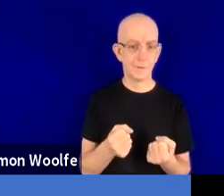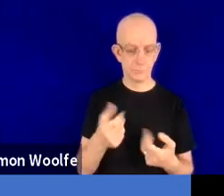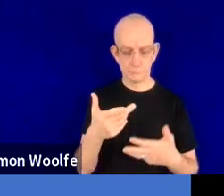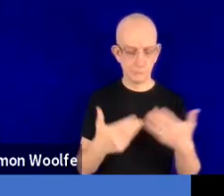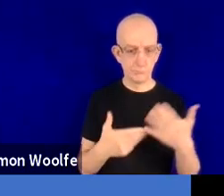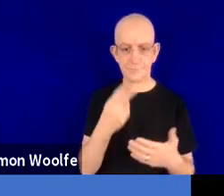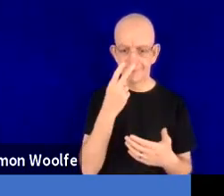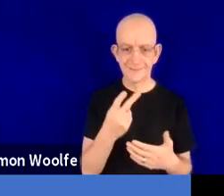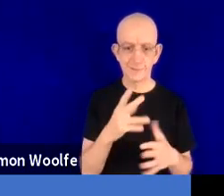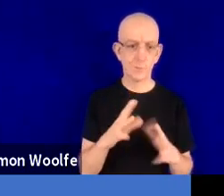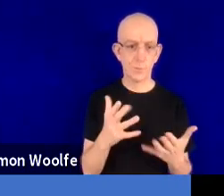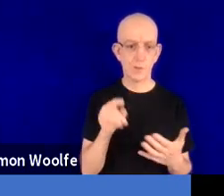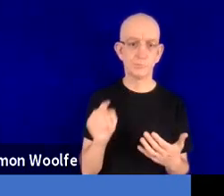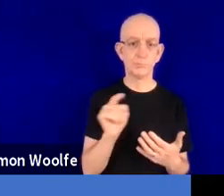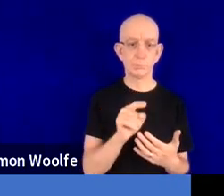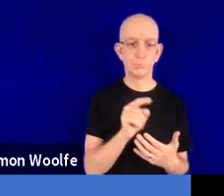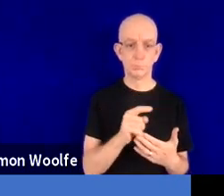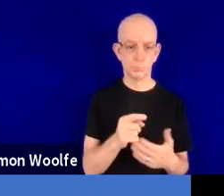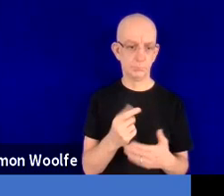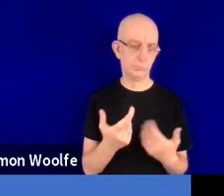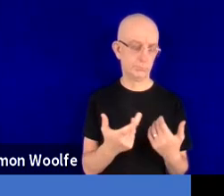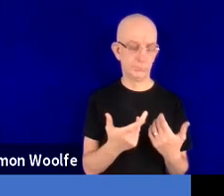So basically, how do we address those disability costs?